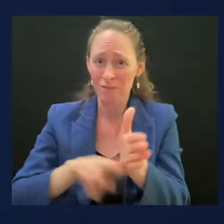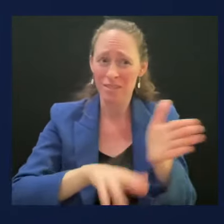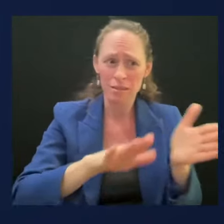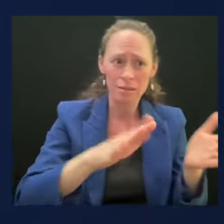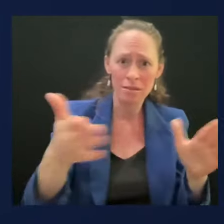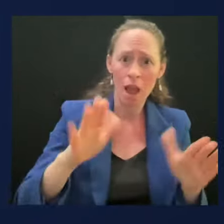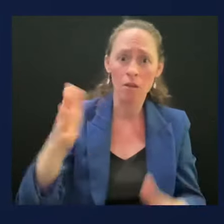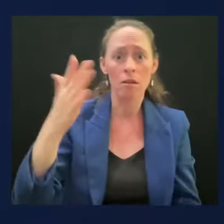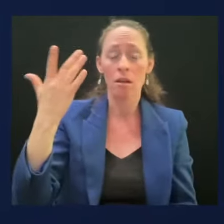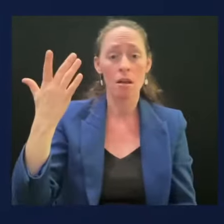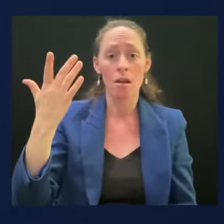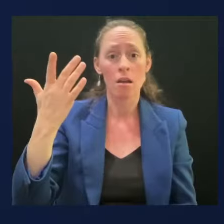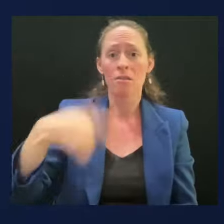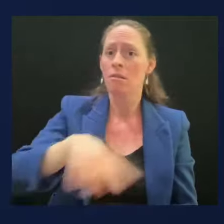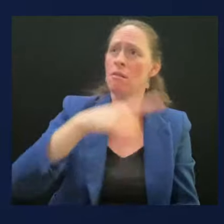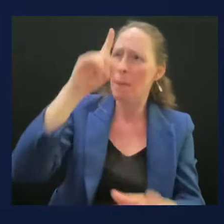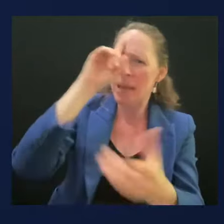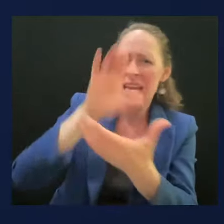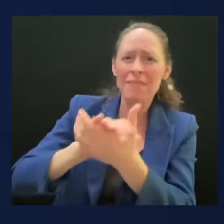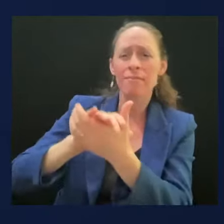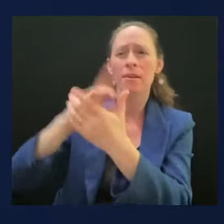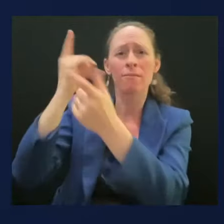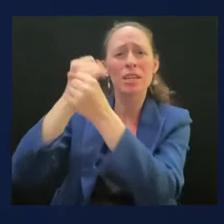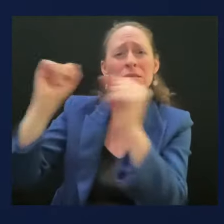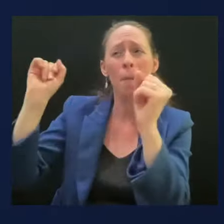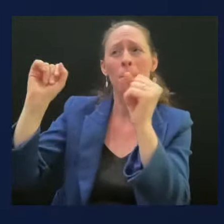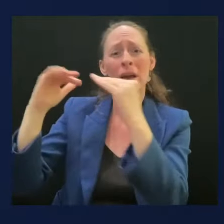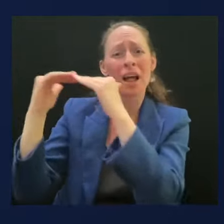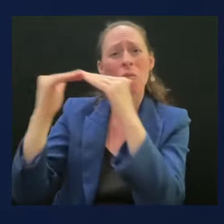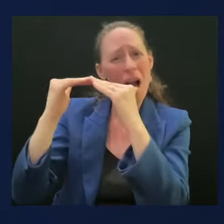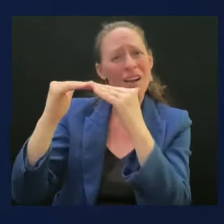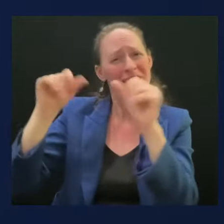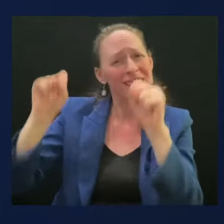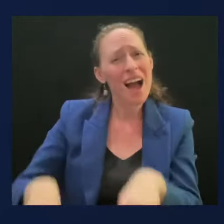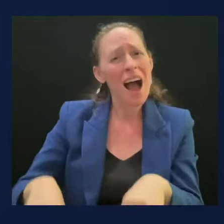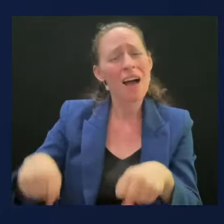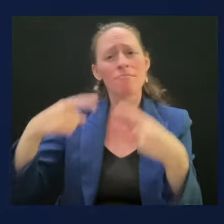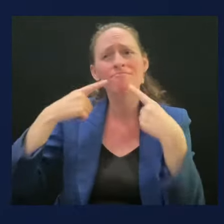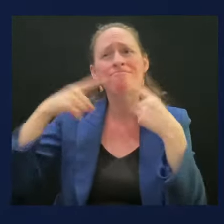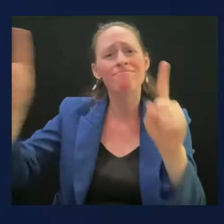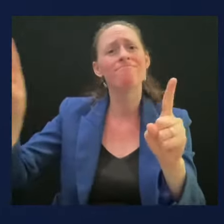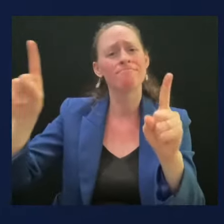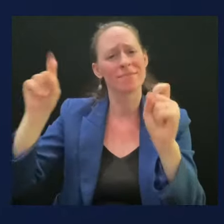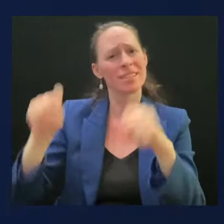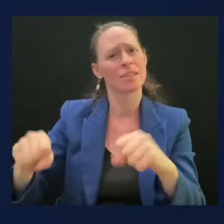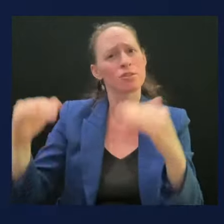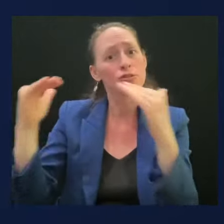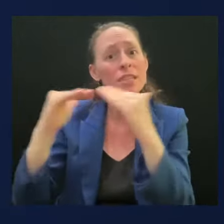equality, tolerance, opportunity, and, yes, justice. We use those words all the time,